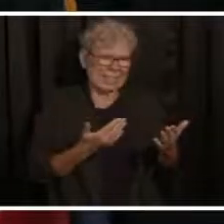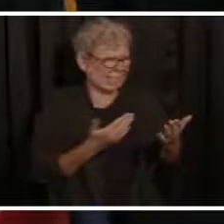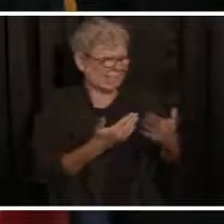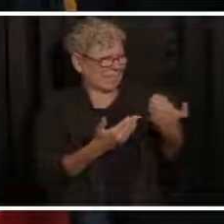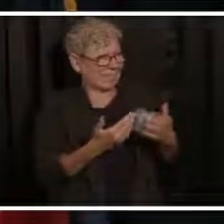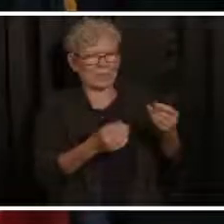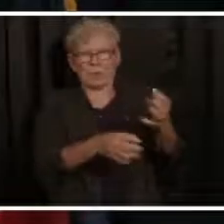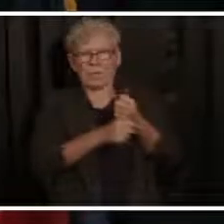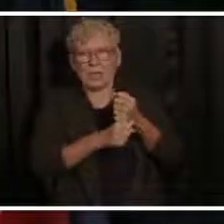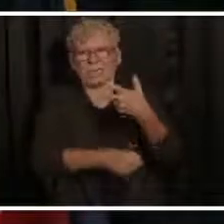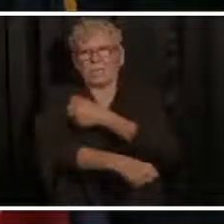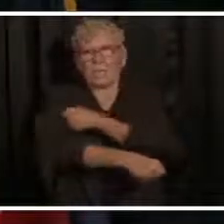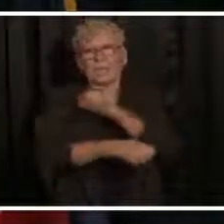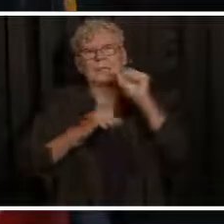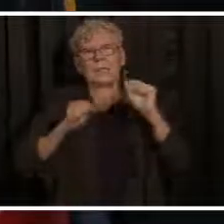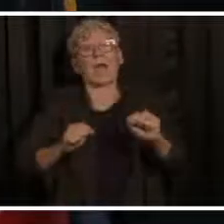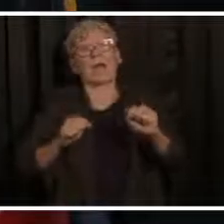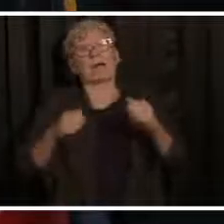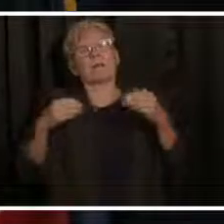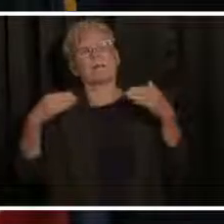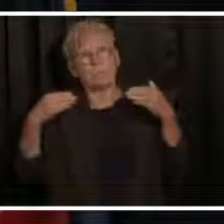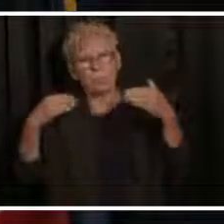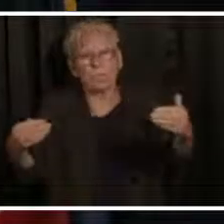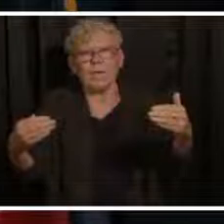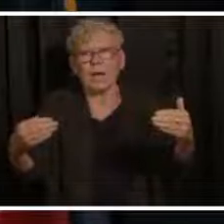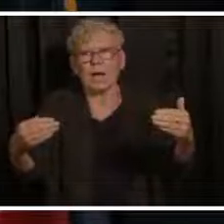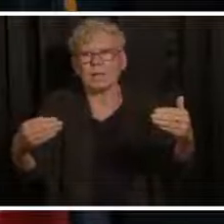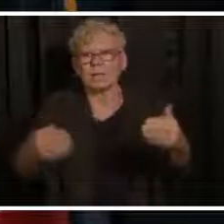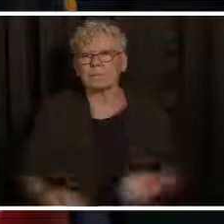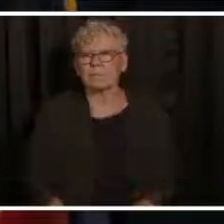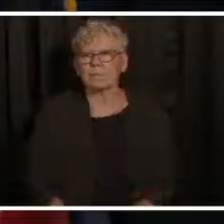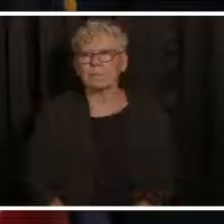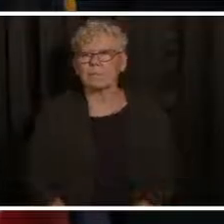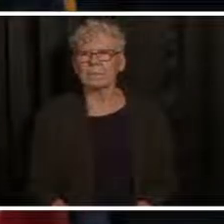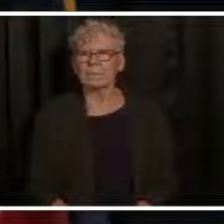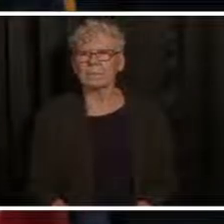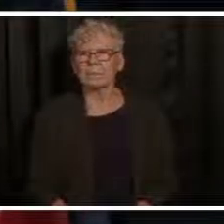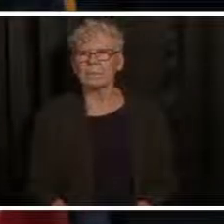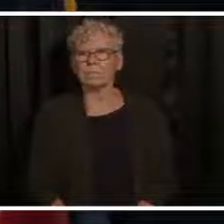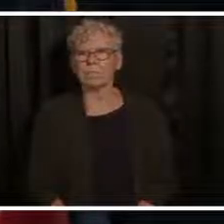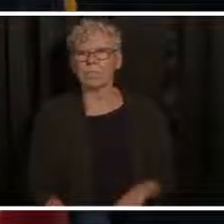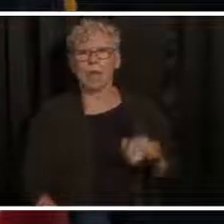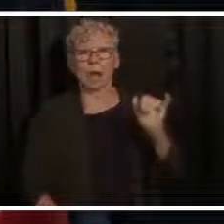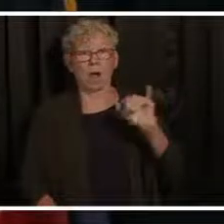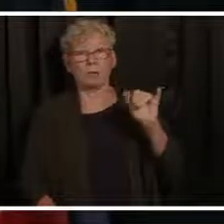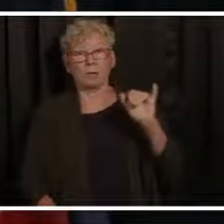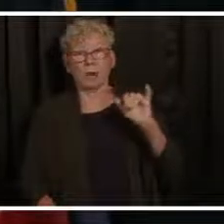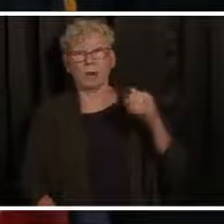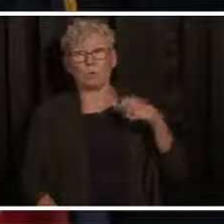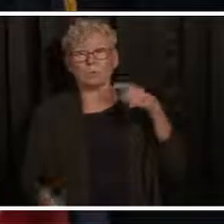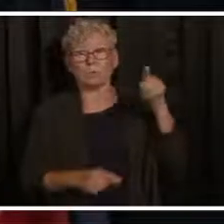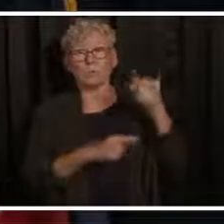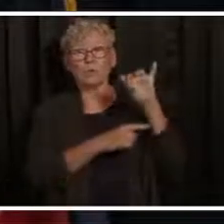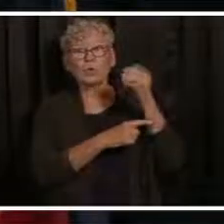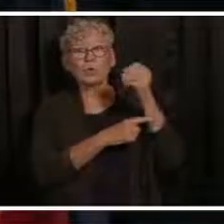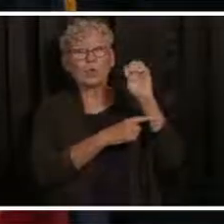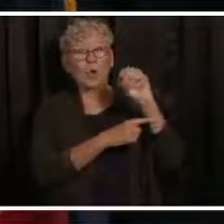crisis. We're also joined by Joe Garcia, chancellor of the Colorado Community College in the show. How community college students and the tens of thousands of Coloradans that